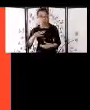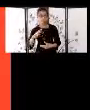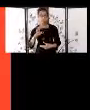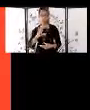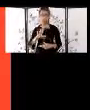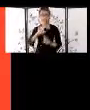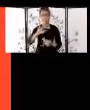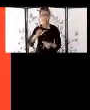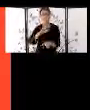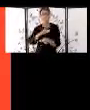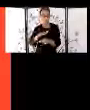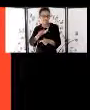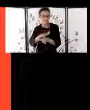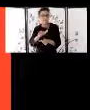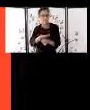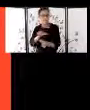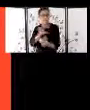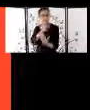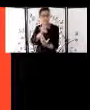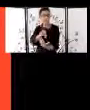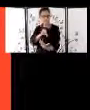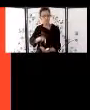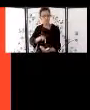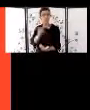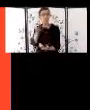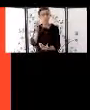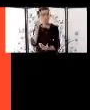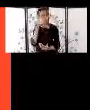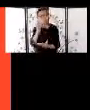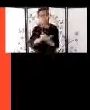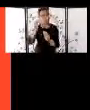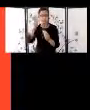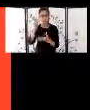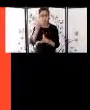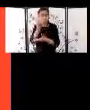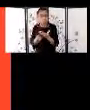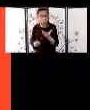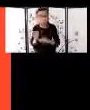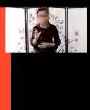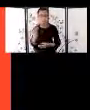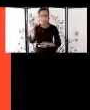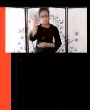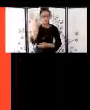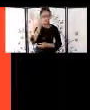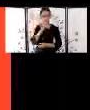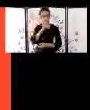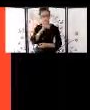of the program, but they may be lacking detail or rationale. Good applications include most